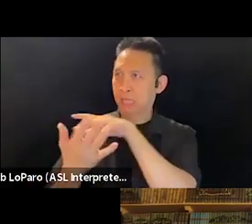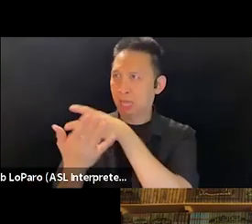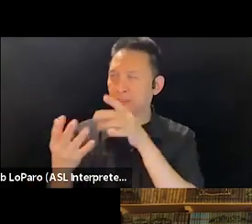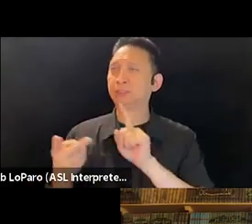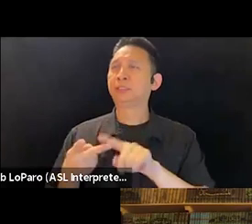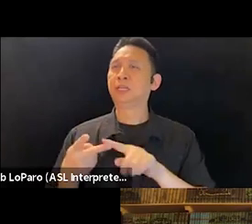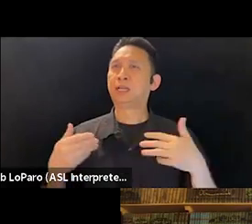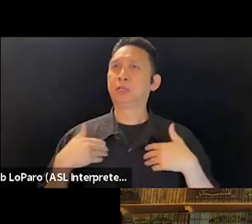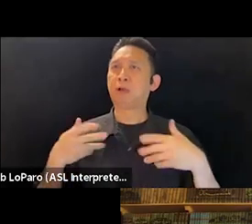more creative docs.